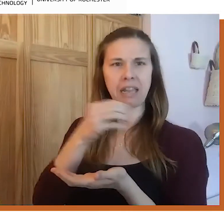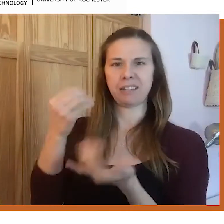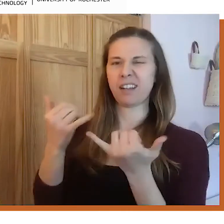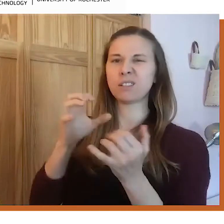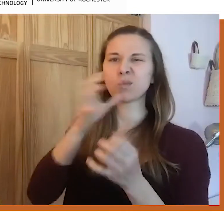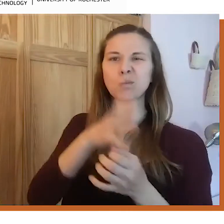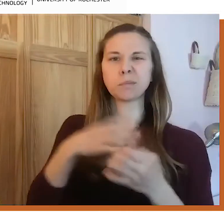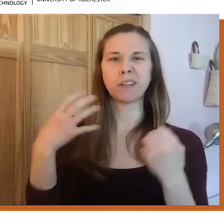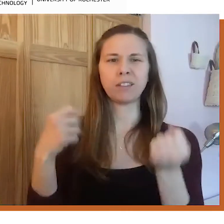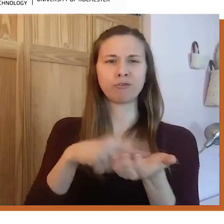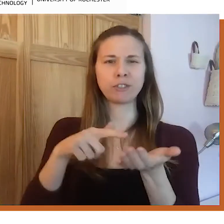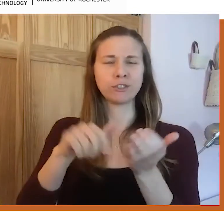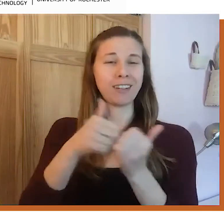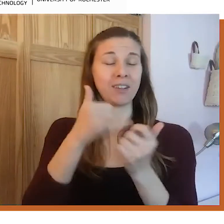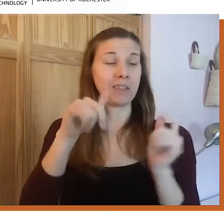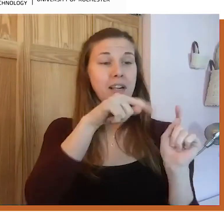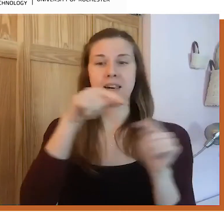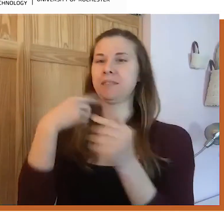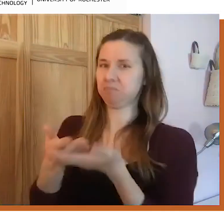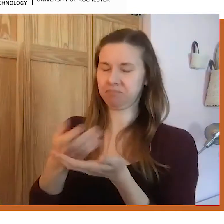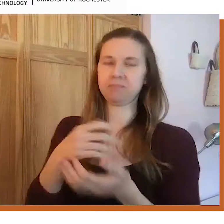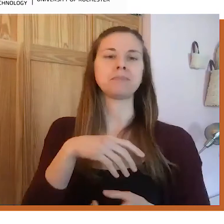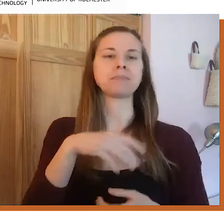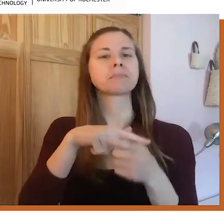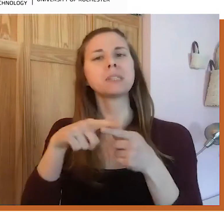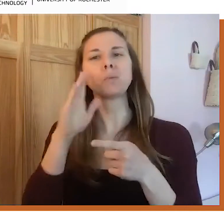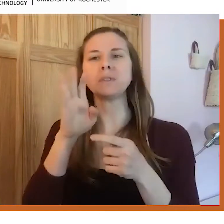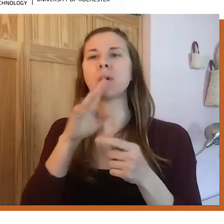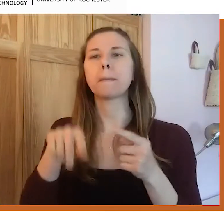I've got an MD, an MBA, and I am currently a post-doc fellow,